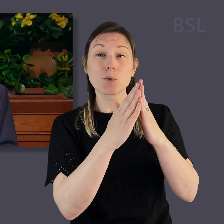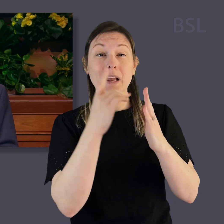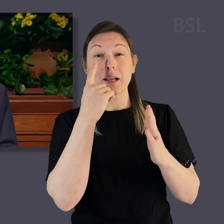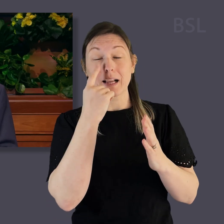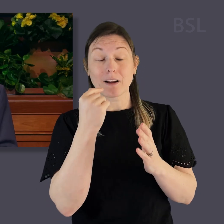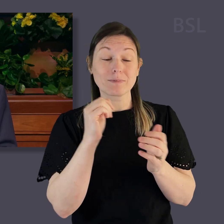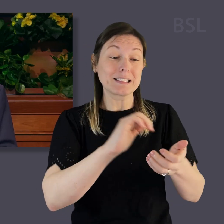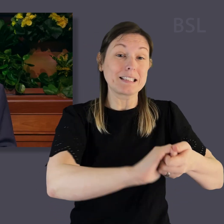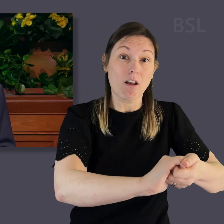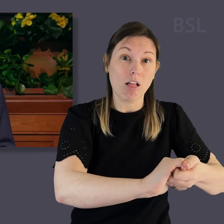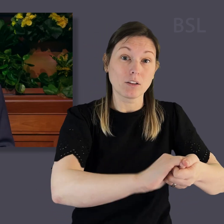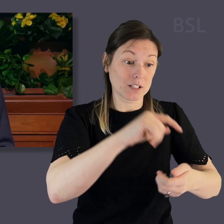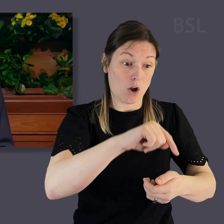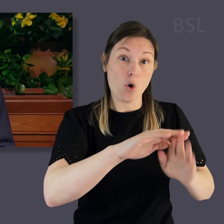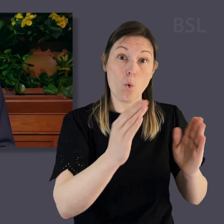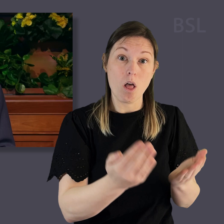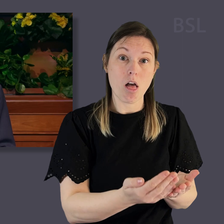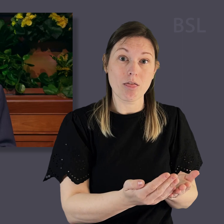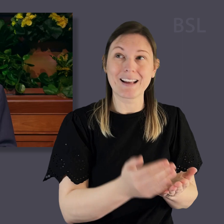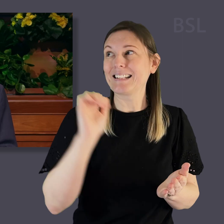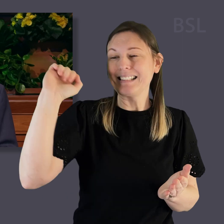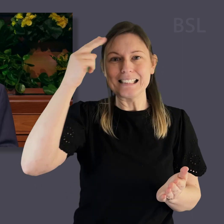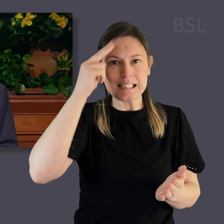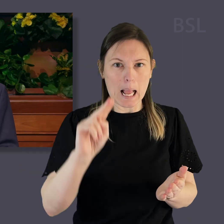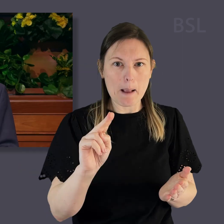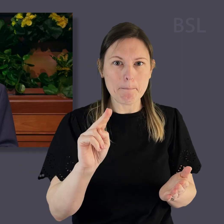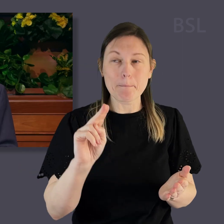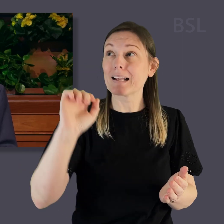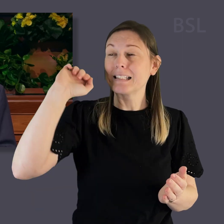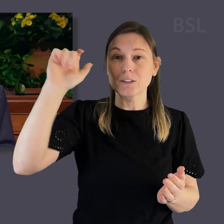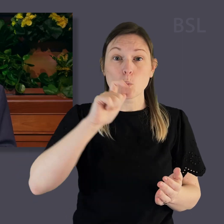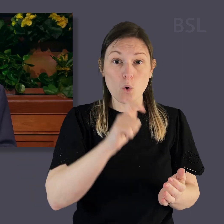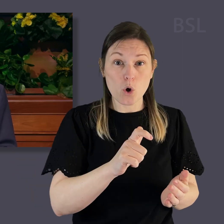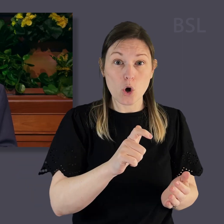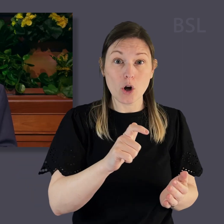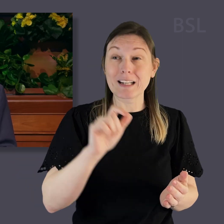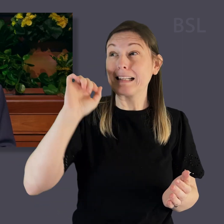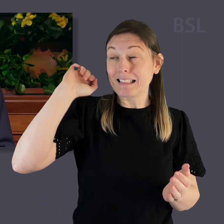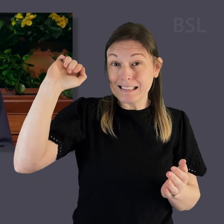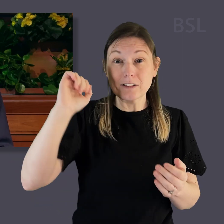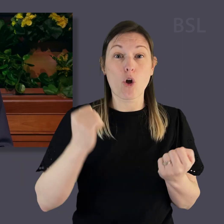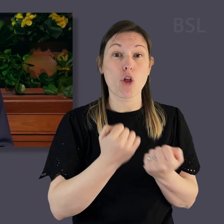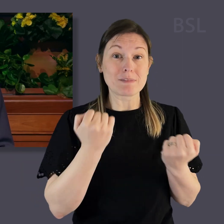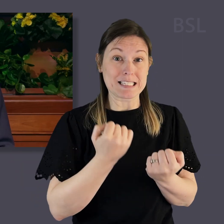where that which was sealed or bound on earth in His name and by His word and with His authority